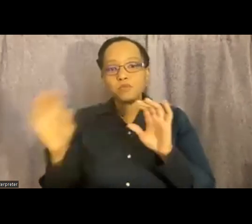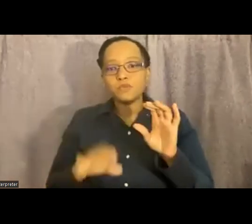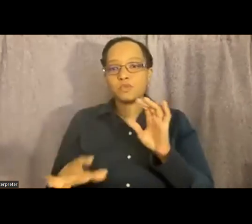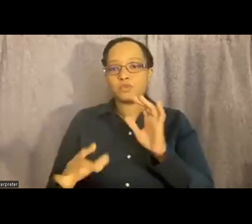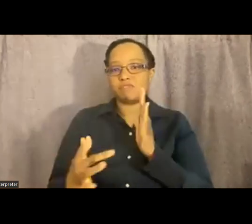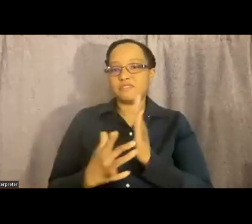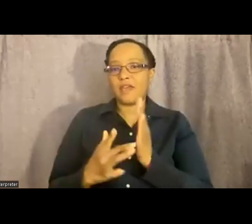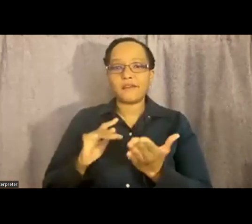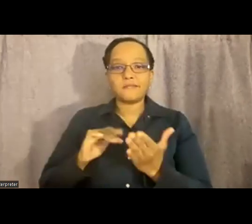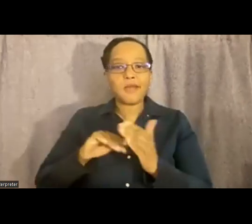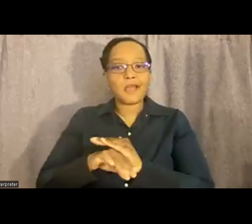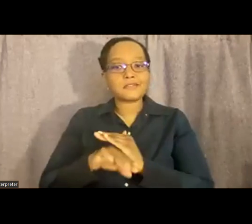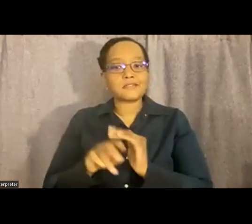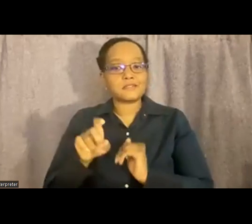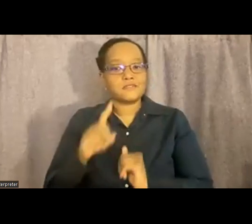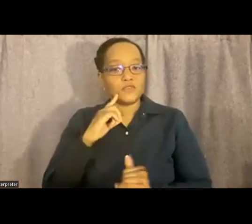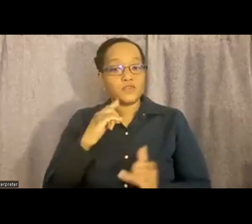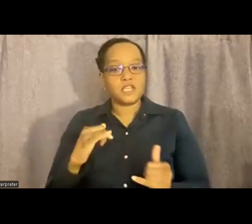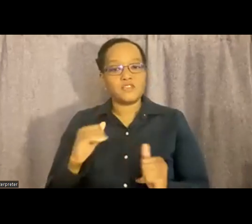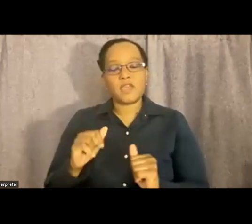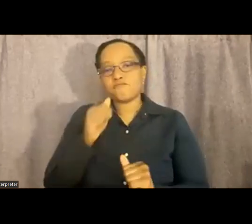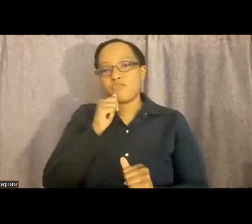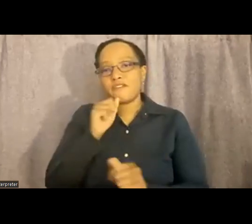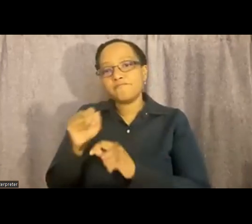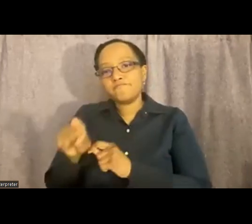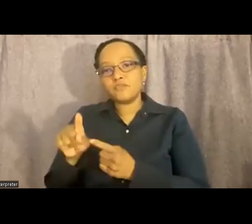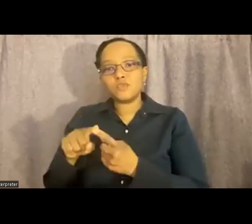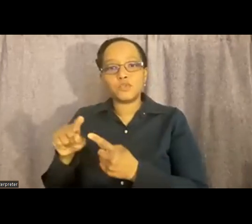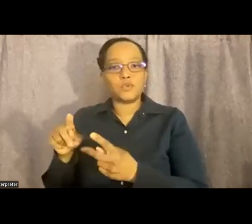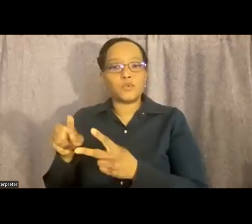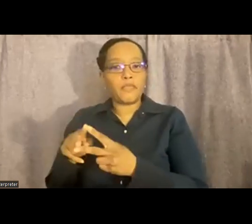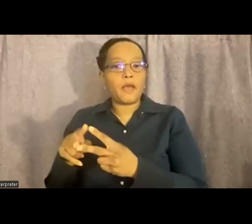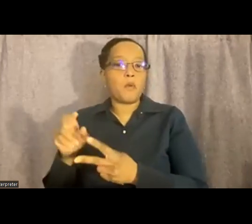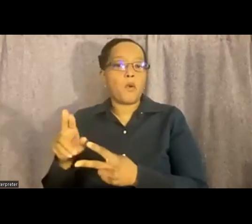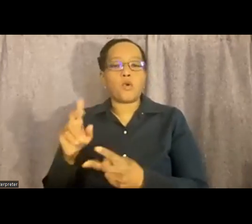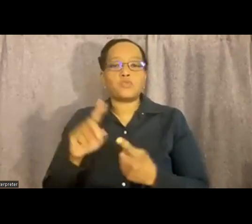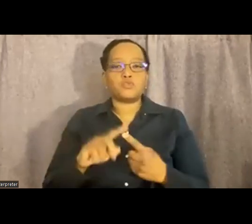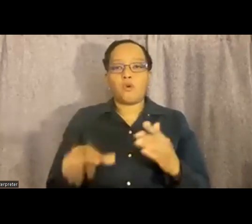can chat them privately or everyone in general.